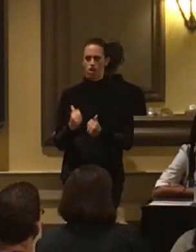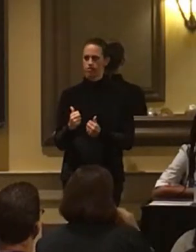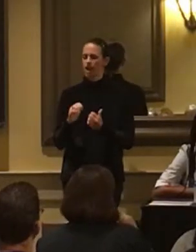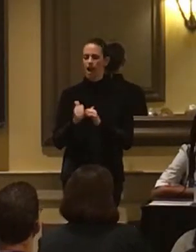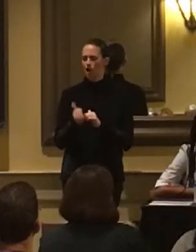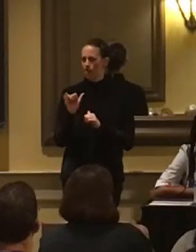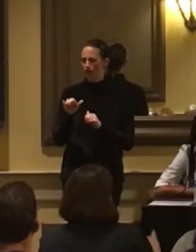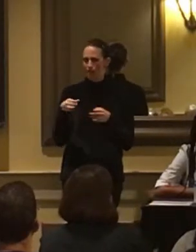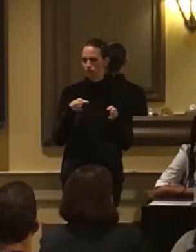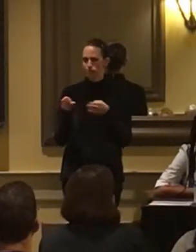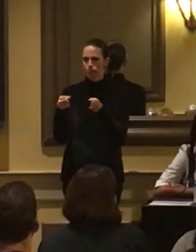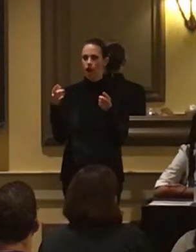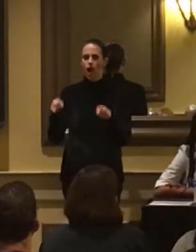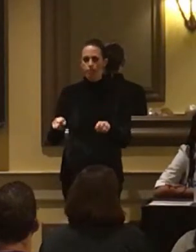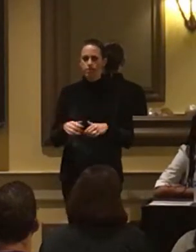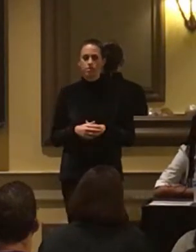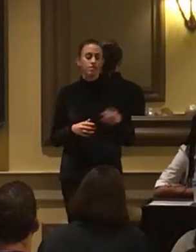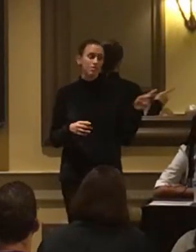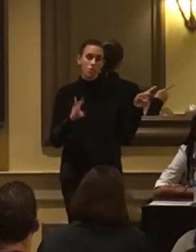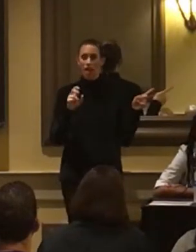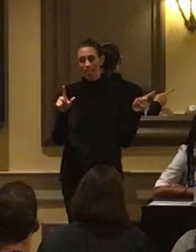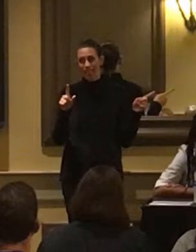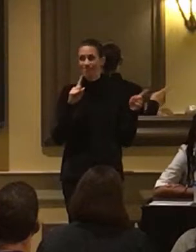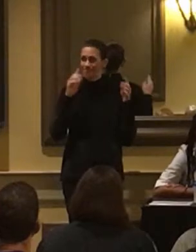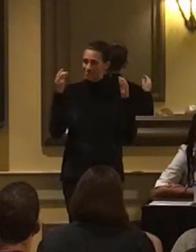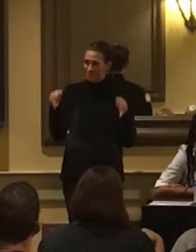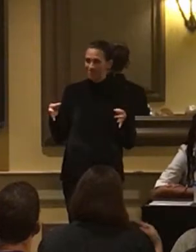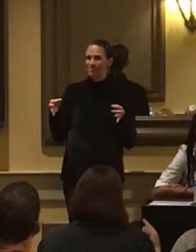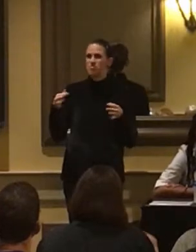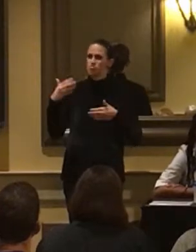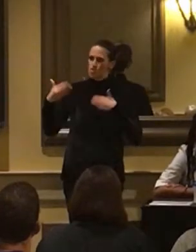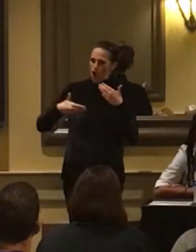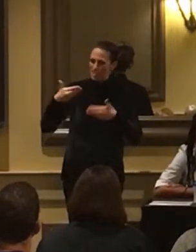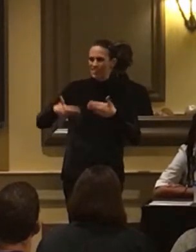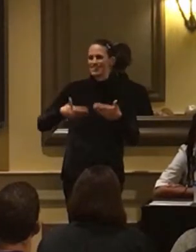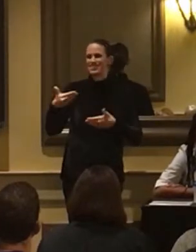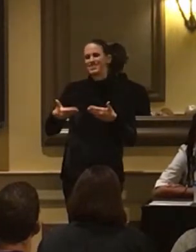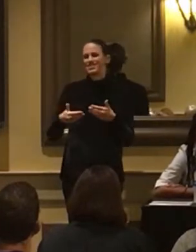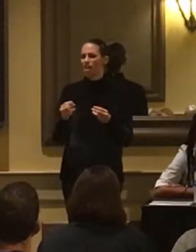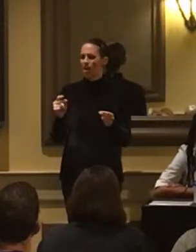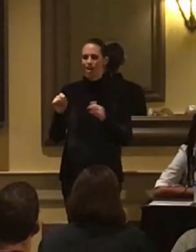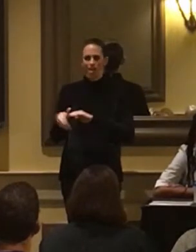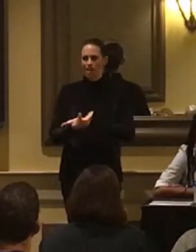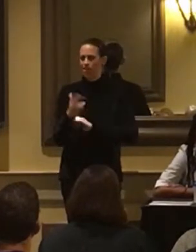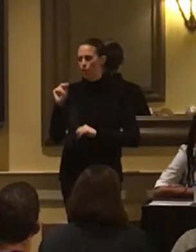Well it was definitely a journey .